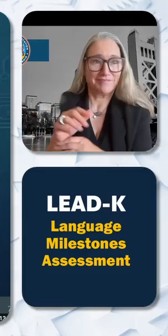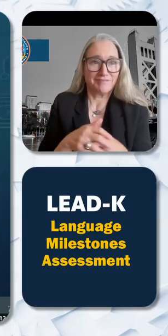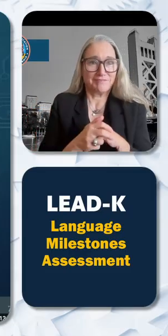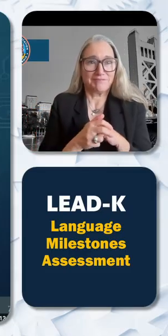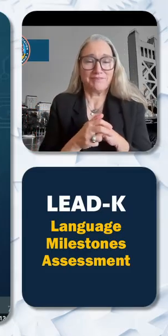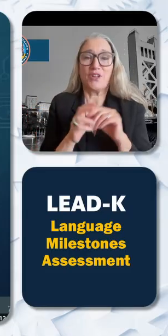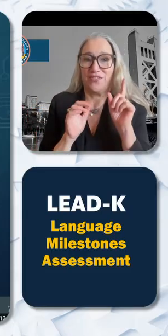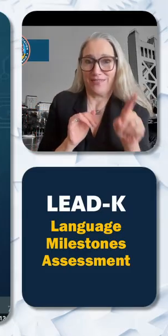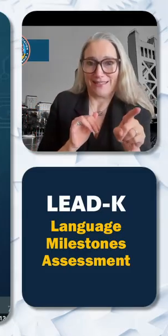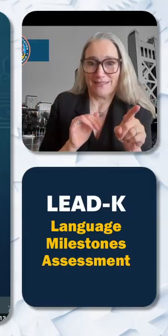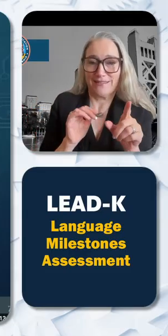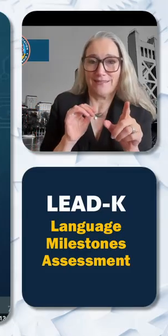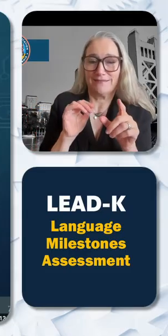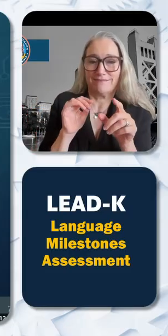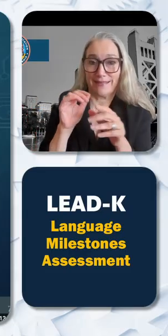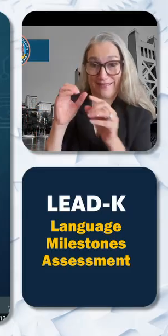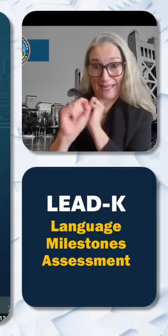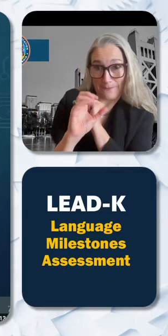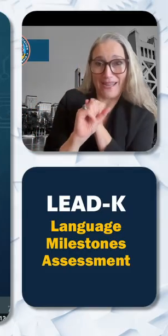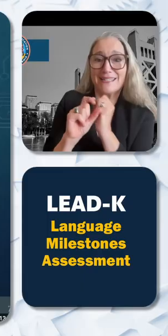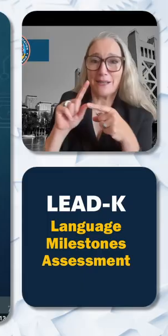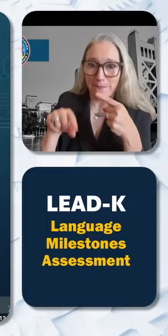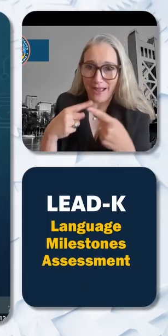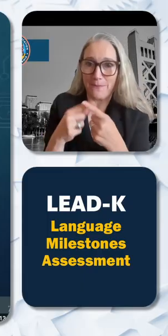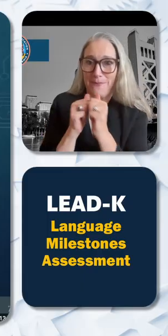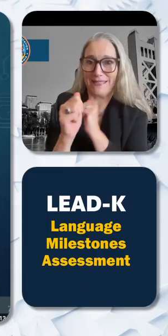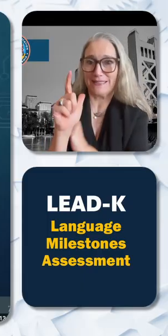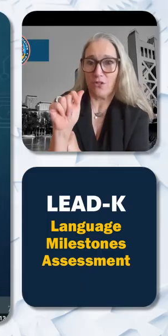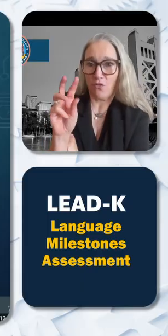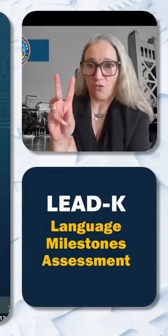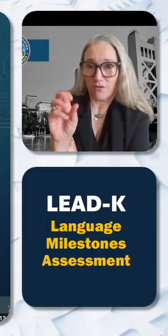Really focus on acquiring literacy skills.